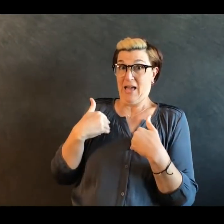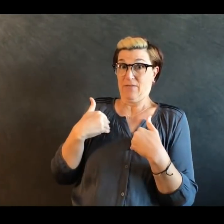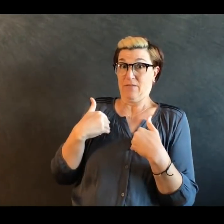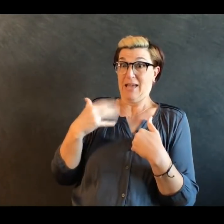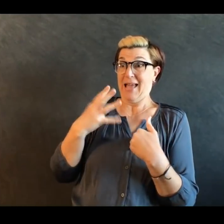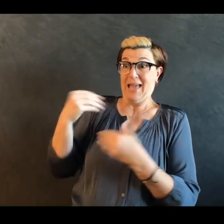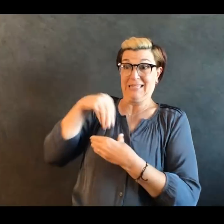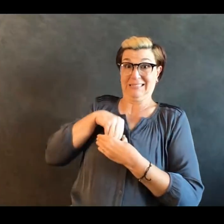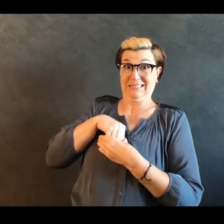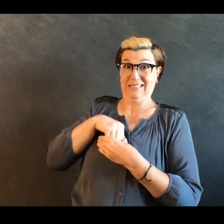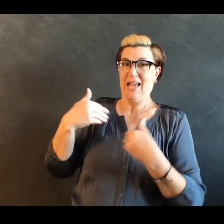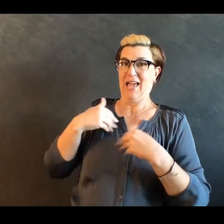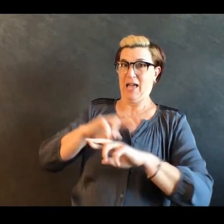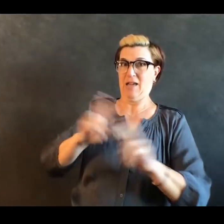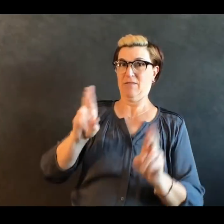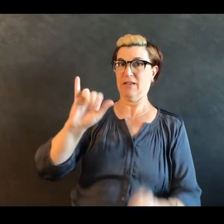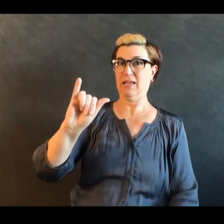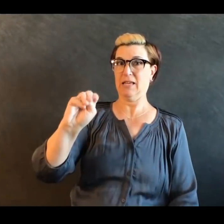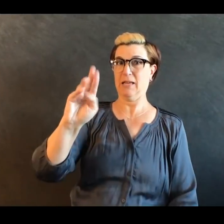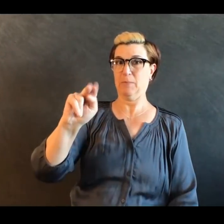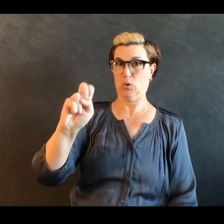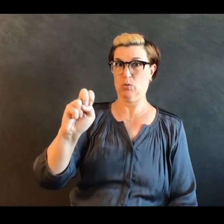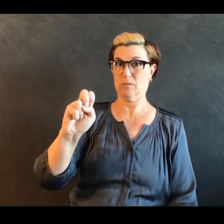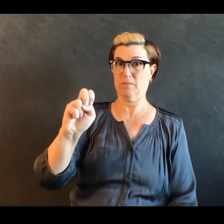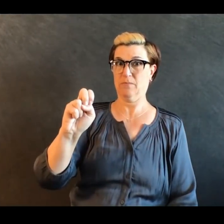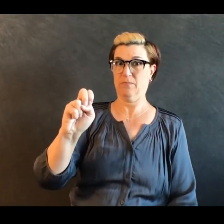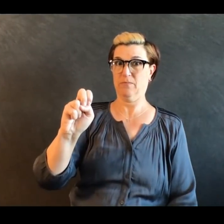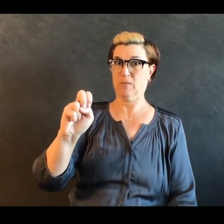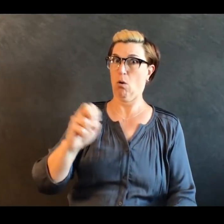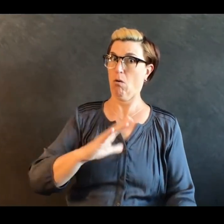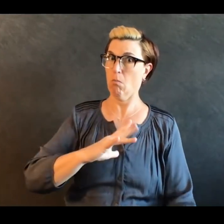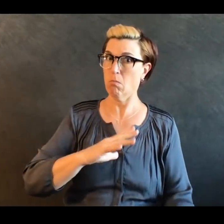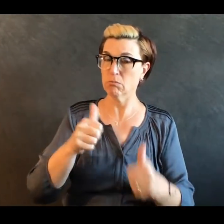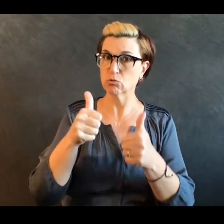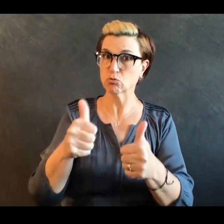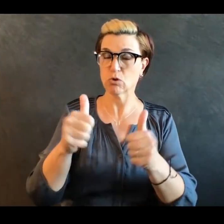great test the company says these tests could be available to screen up to 20